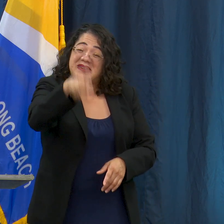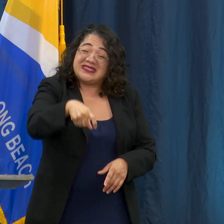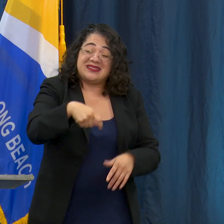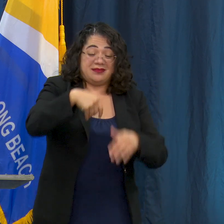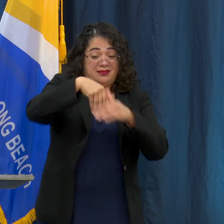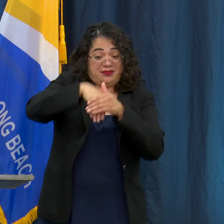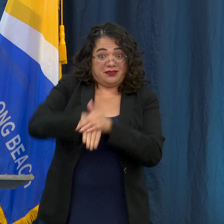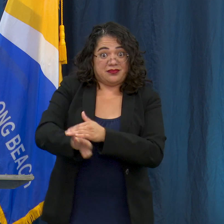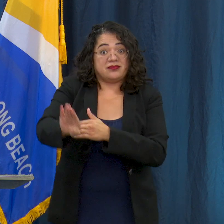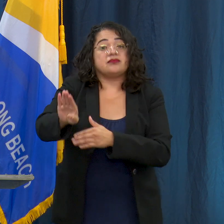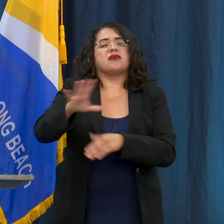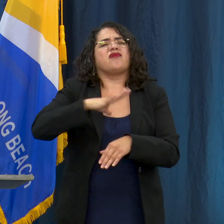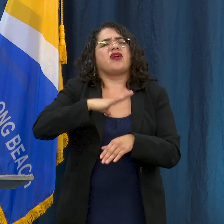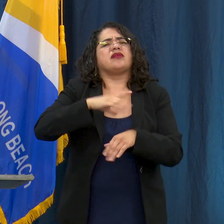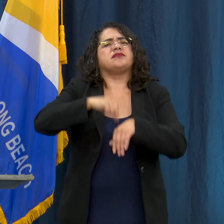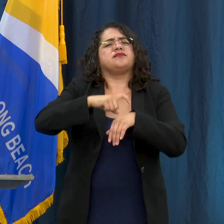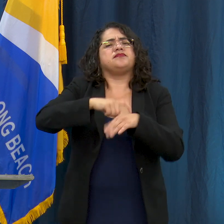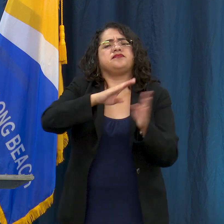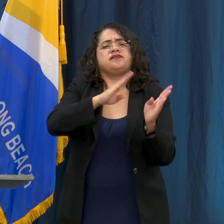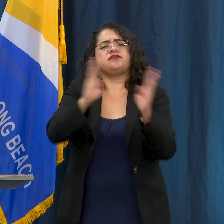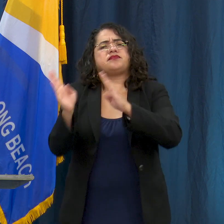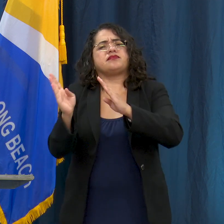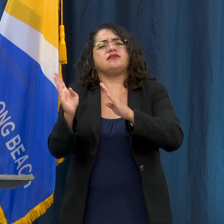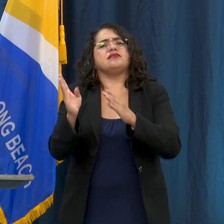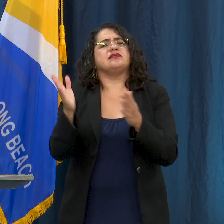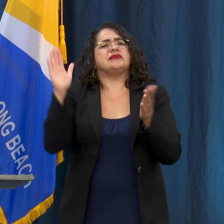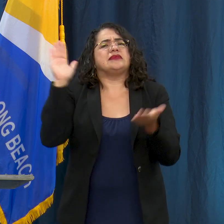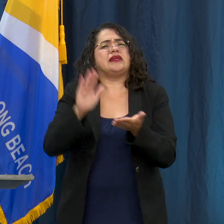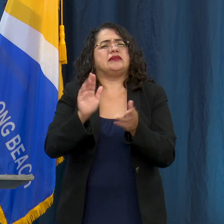less people there so for example early morning